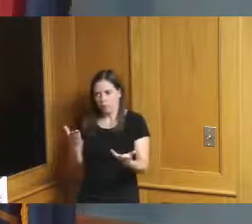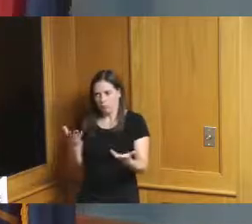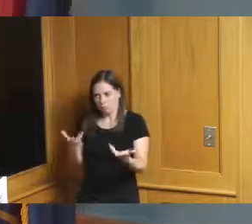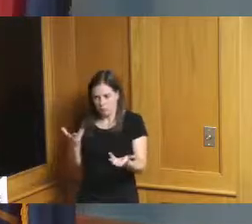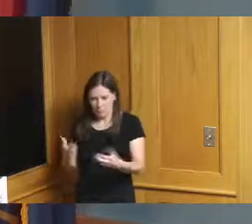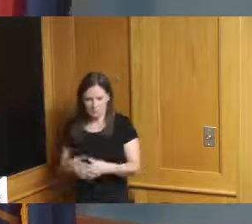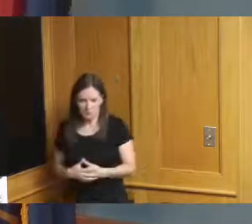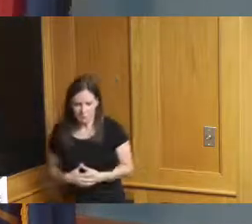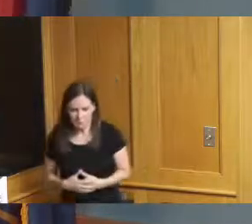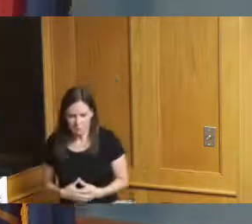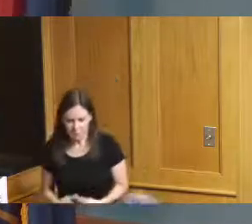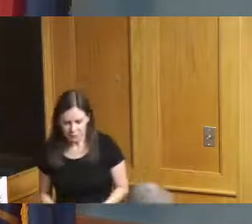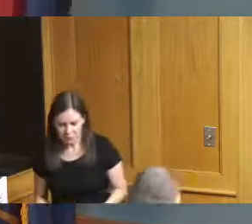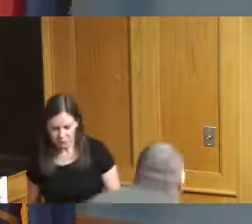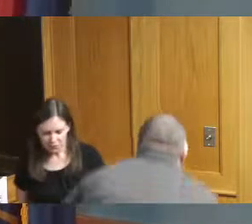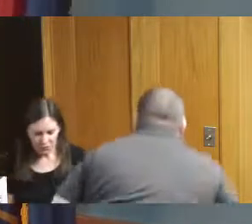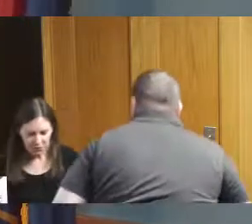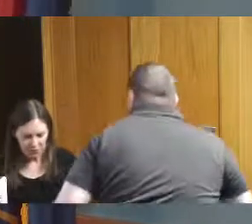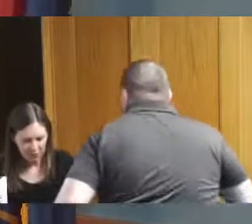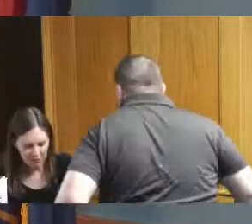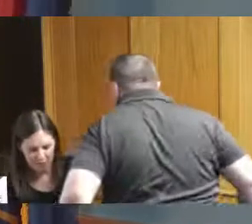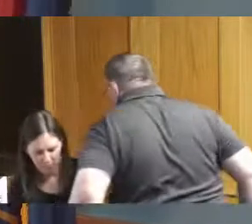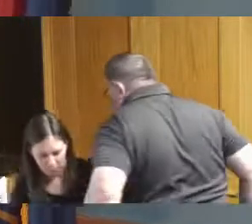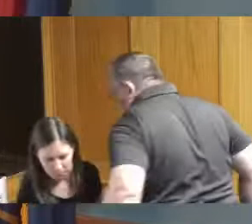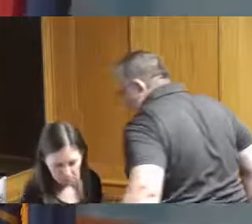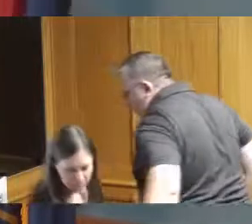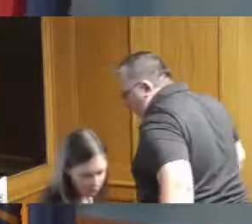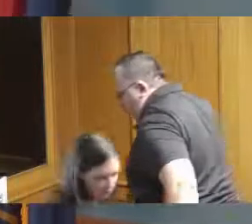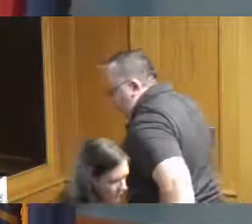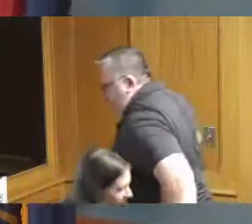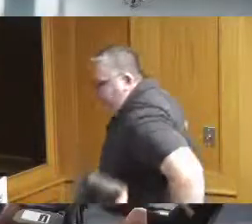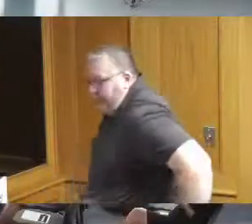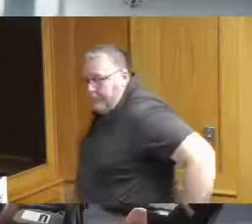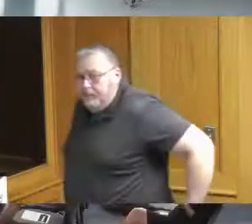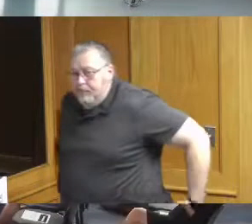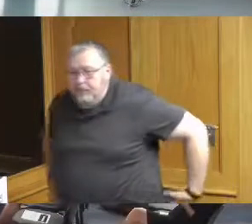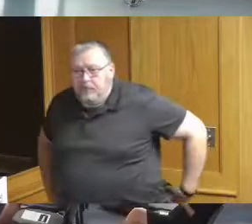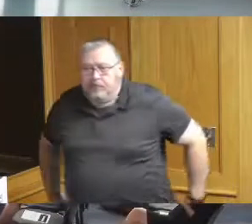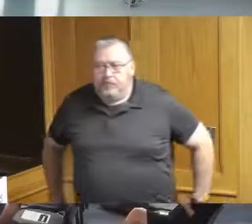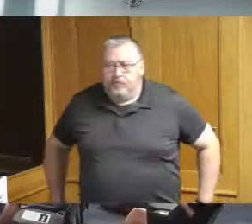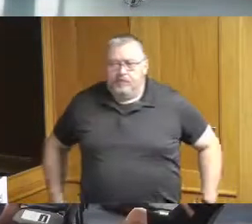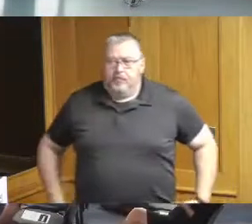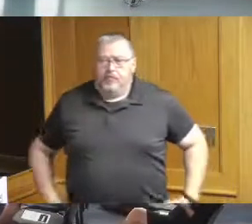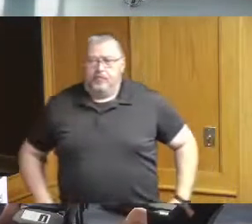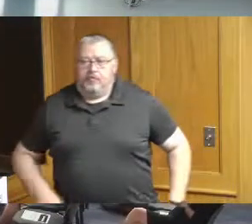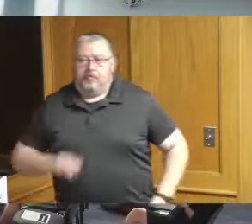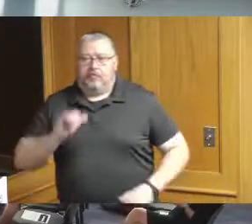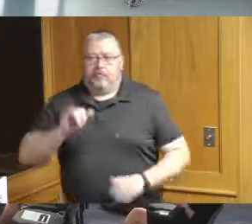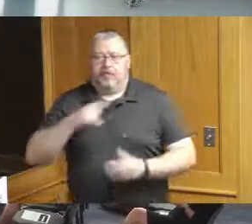think i think the first arp purchase will be a segue for me to uh motor on back to the podium